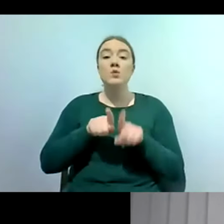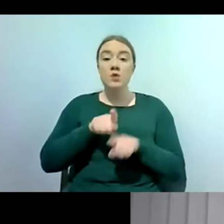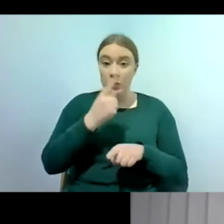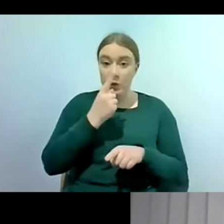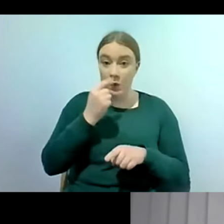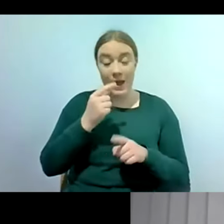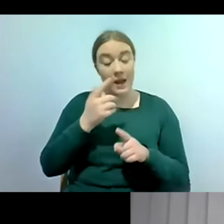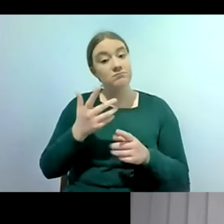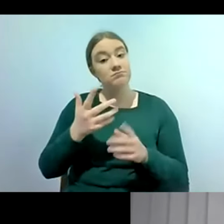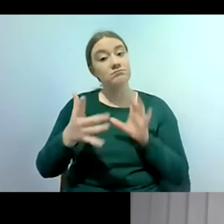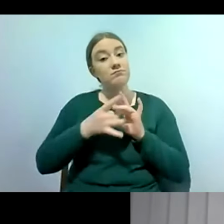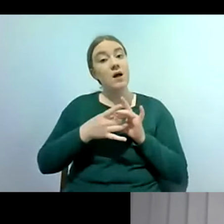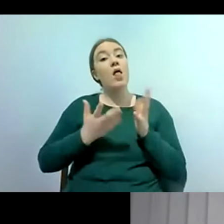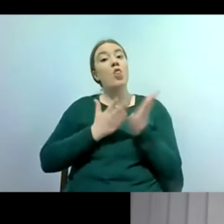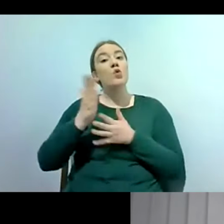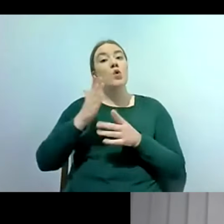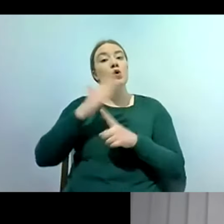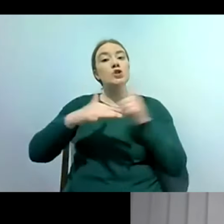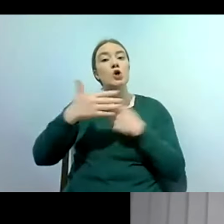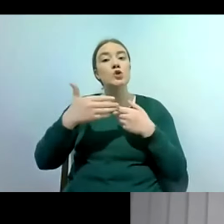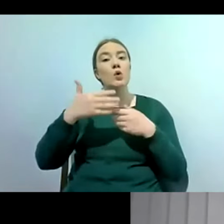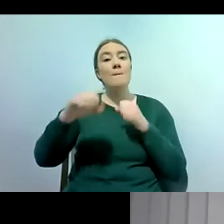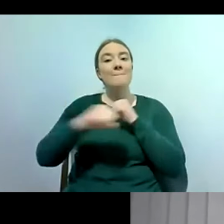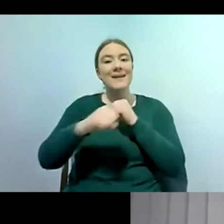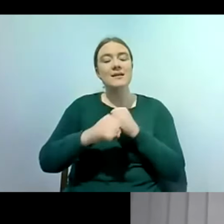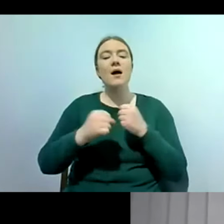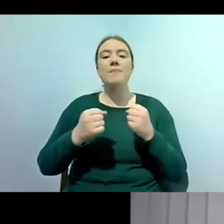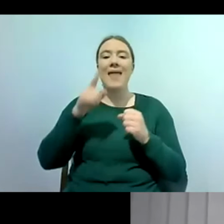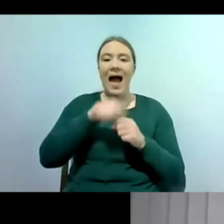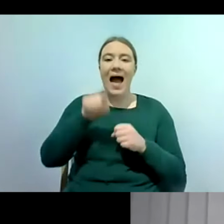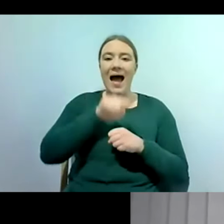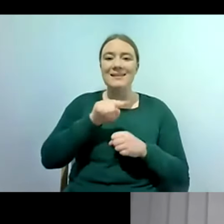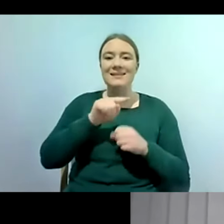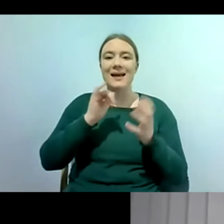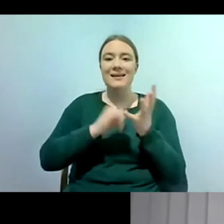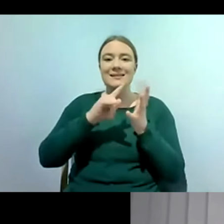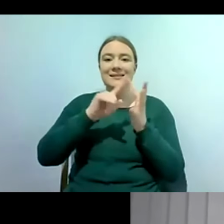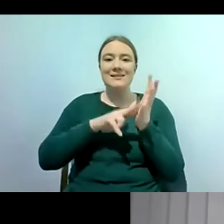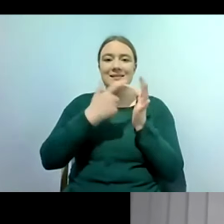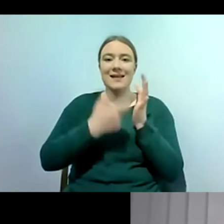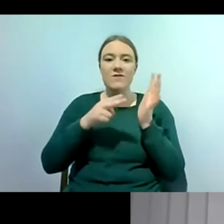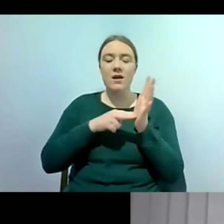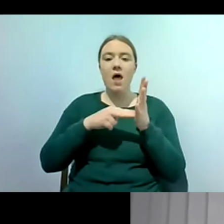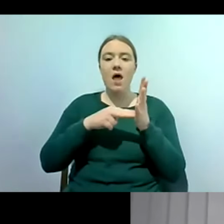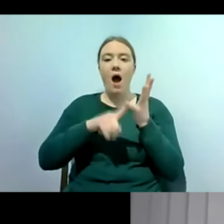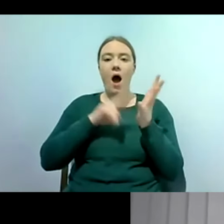social media which is @severnunlocked um and you can keep up to date with the project uh by signing